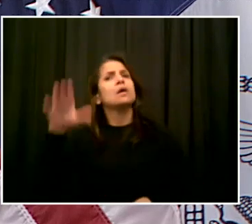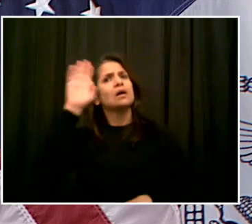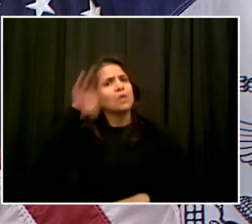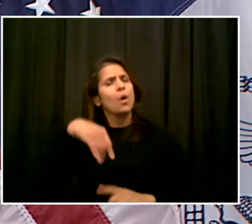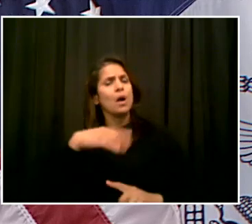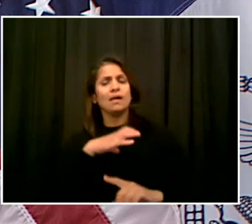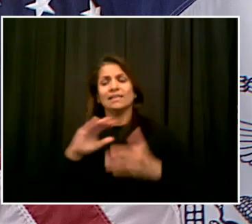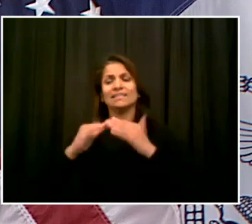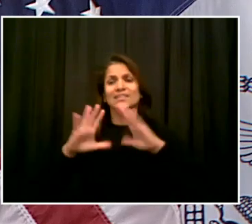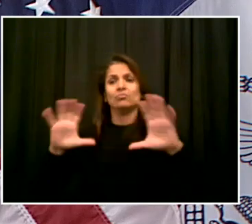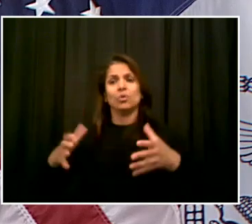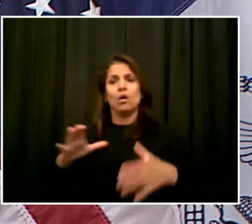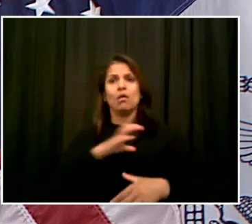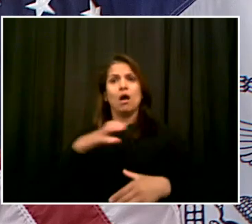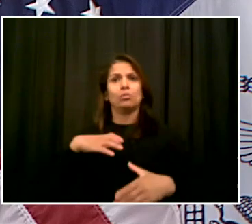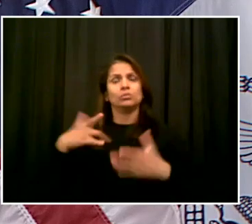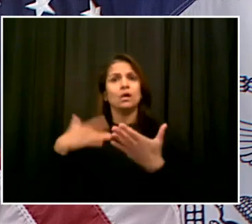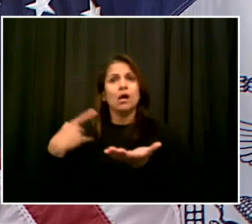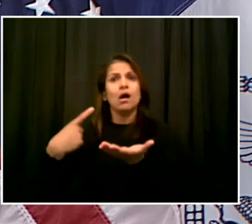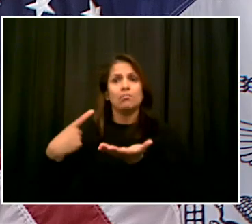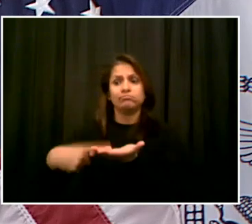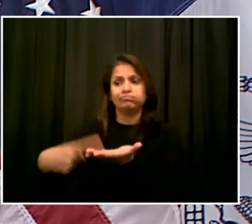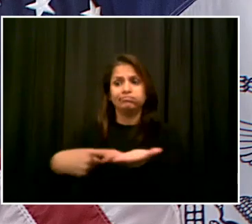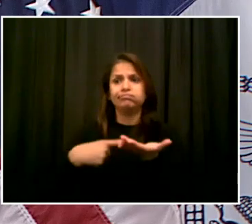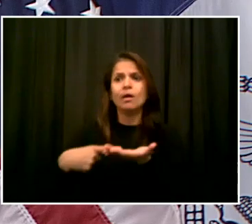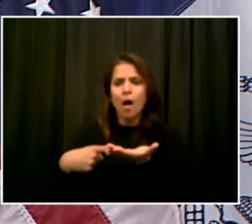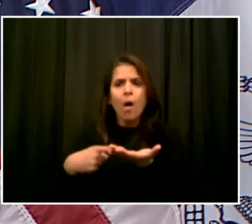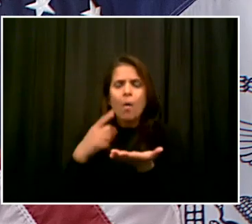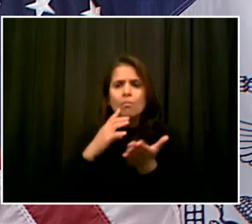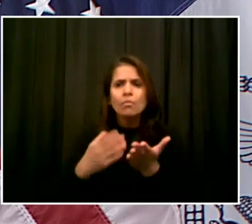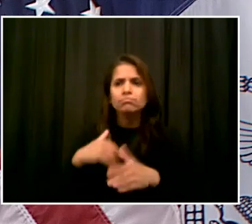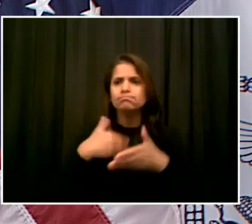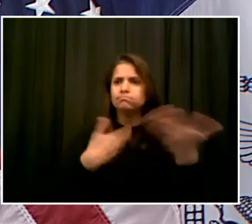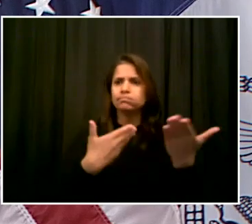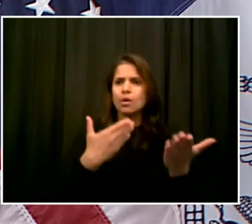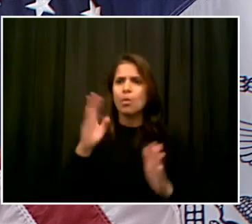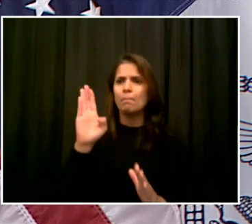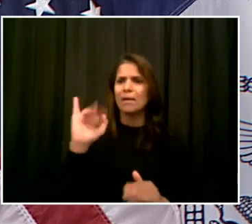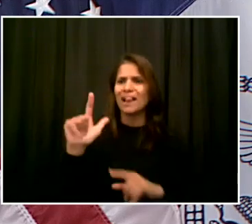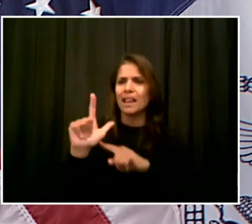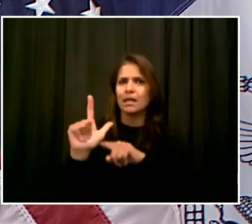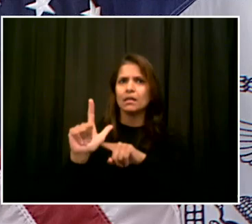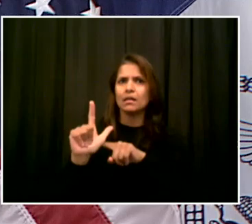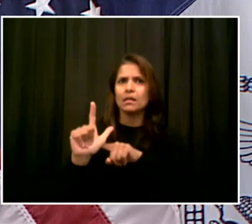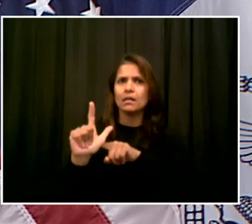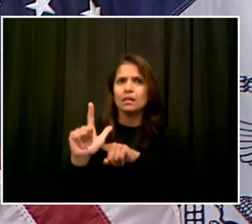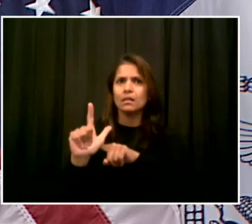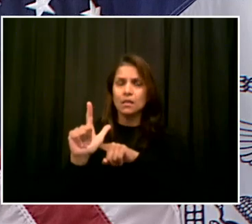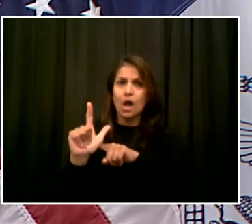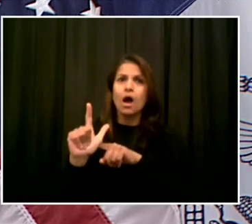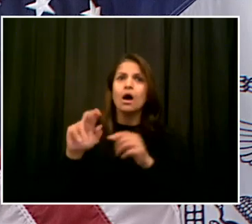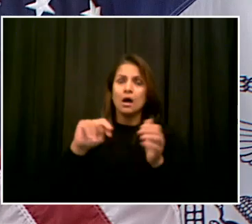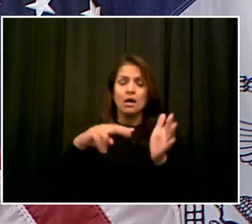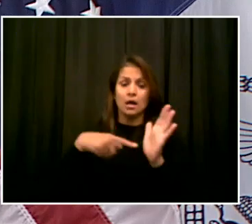BANNING CED, I I THINK YOU OPPOSED LAST TIME AROUND IN 2014 AND SO I'M CURIOUS IF YOUR